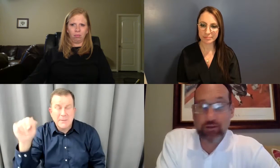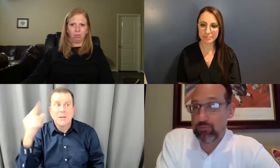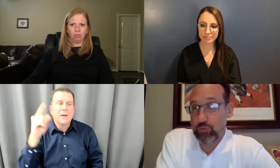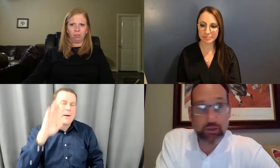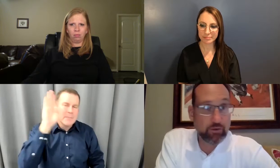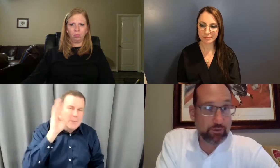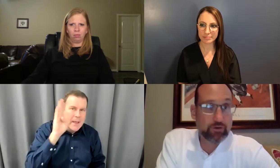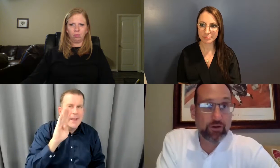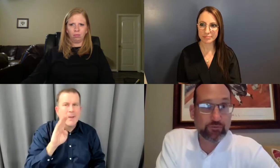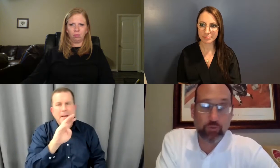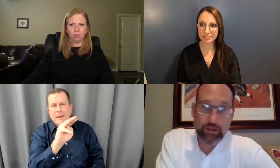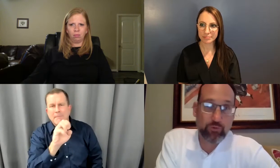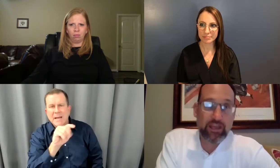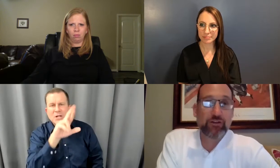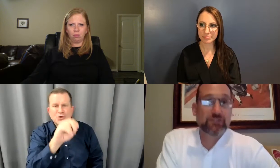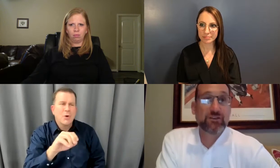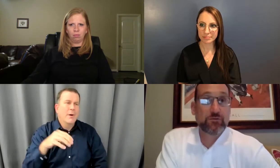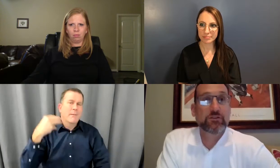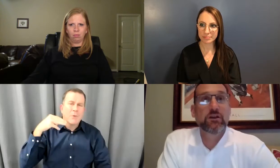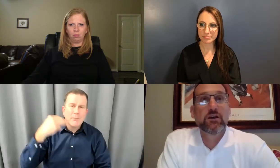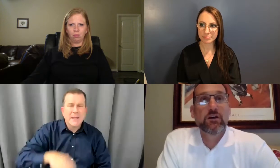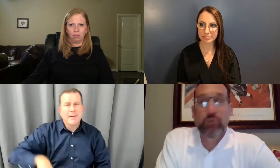you're Immobile, you're in Huntsville, they don't really have an excuse,